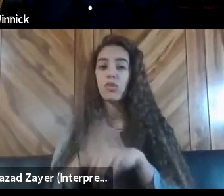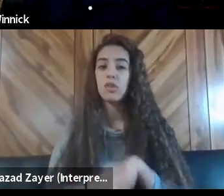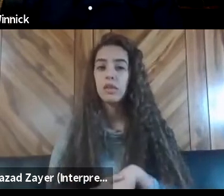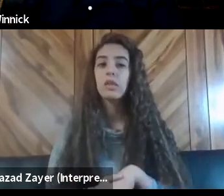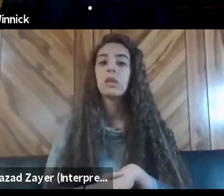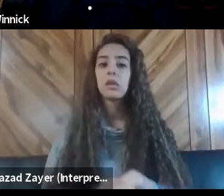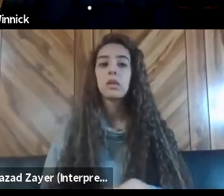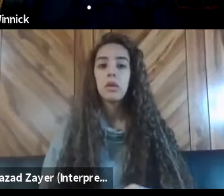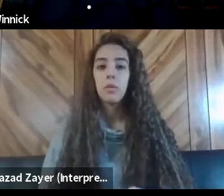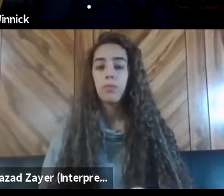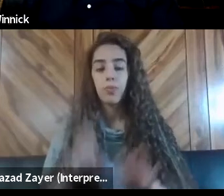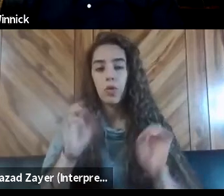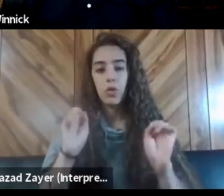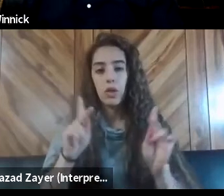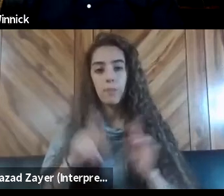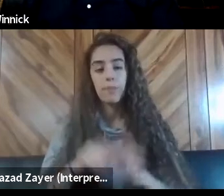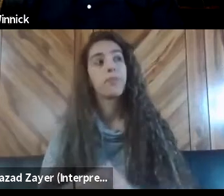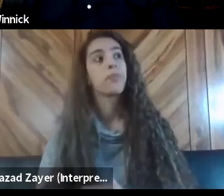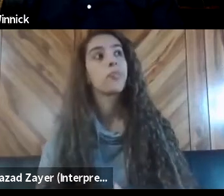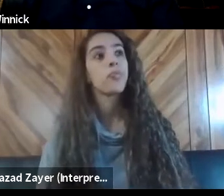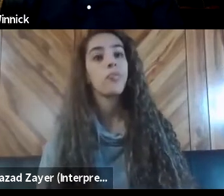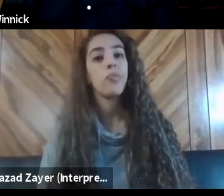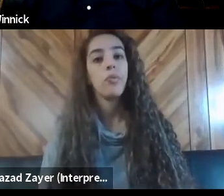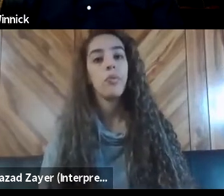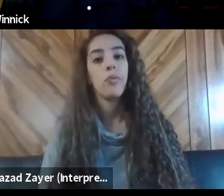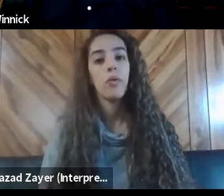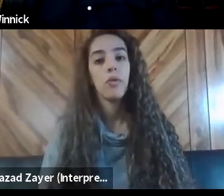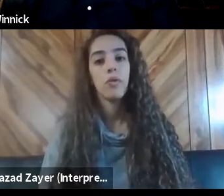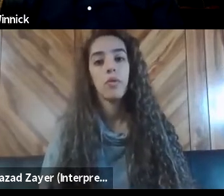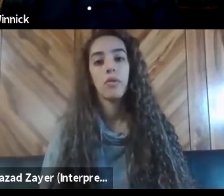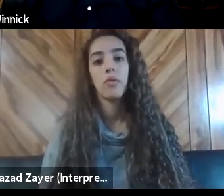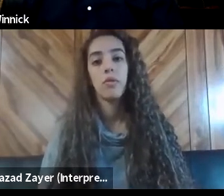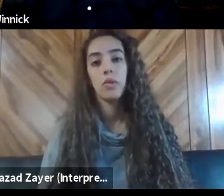it's okay. So, for what the child do for fun. So my next